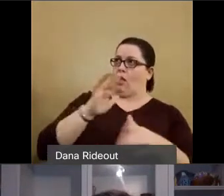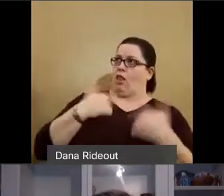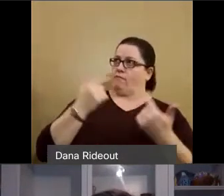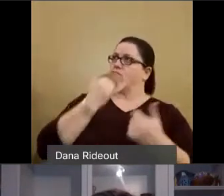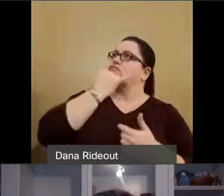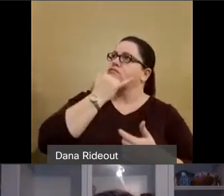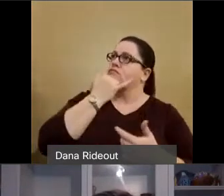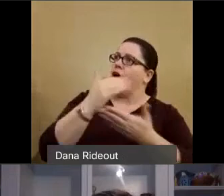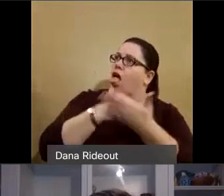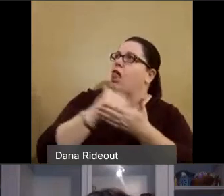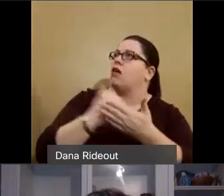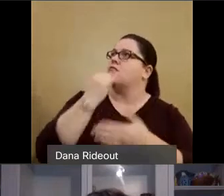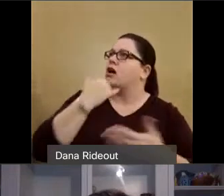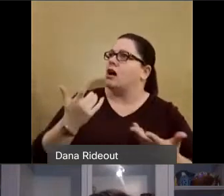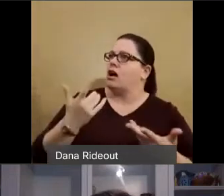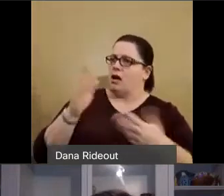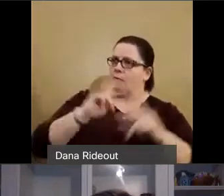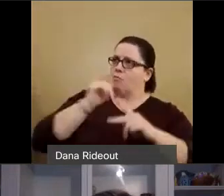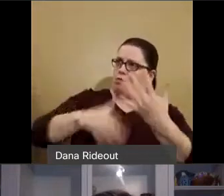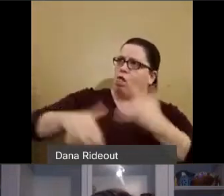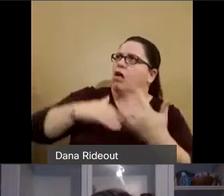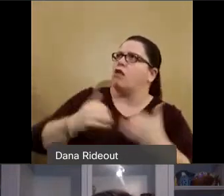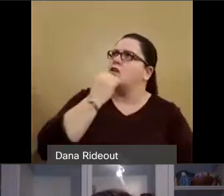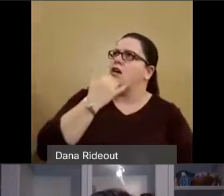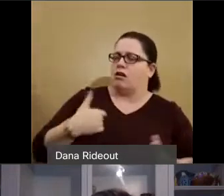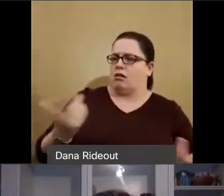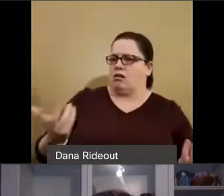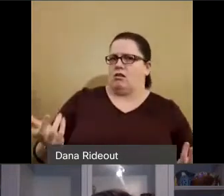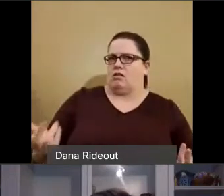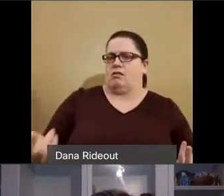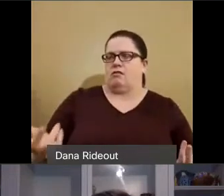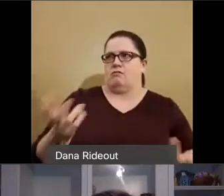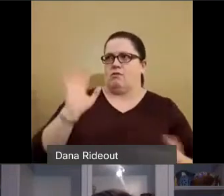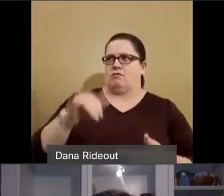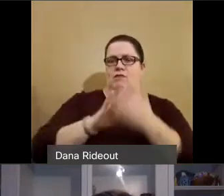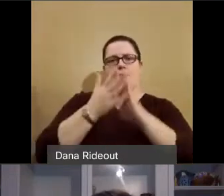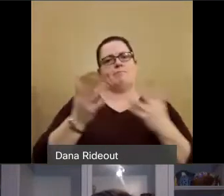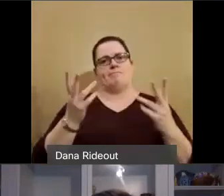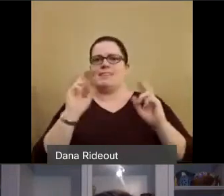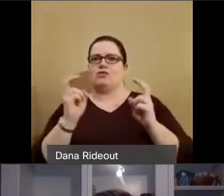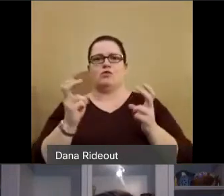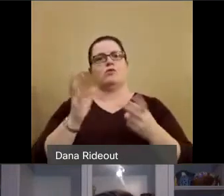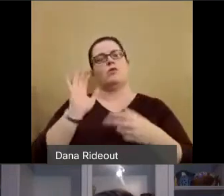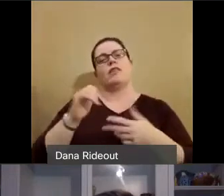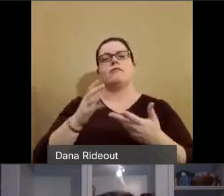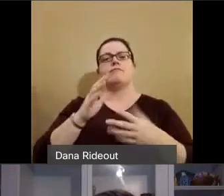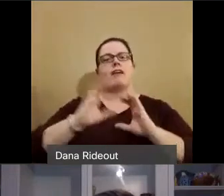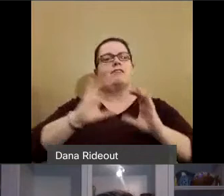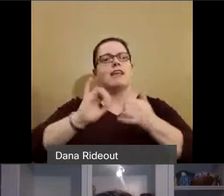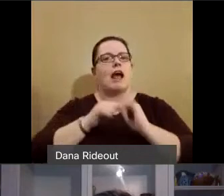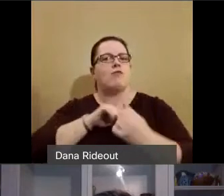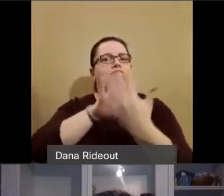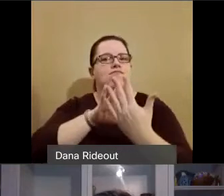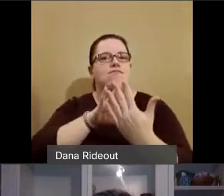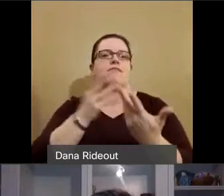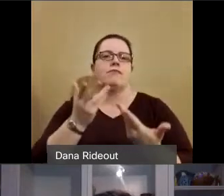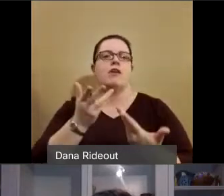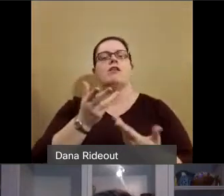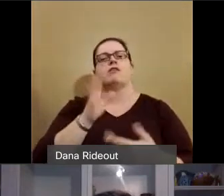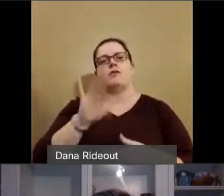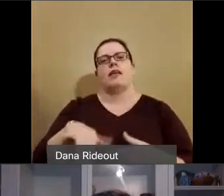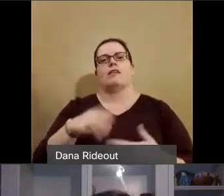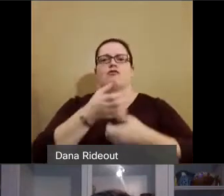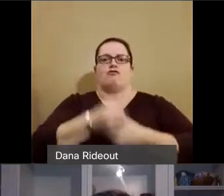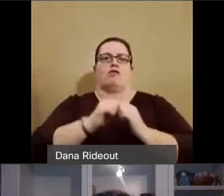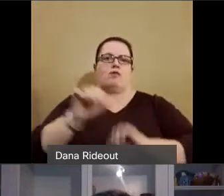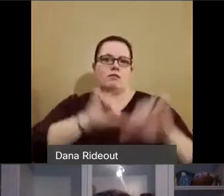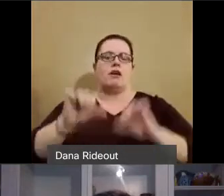Um, the people that I associate with are wrong, and so that's, you know, Michael's conversation on how do we approach these conversations matter? So, this mistrust of science I do a lot of work on evidence based policy as well.